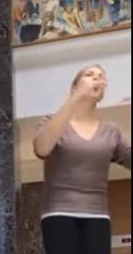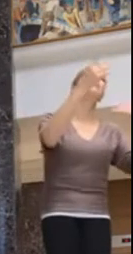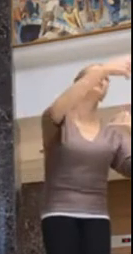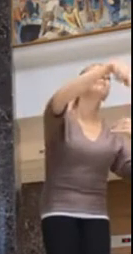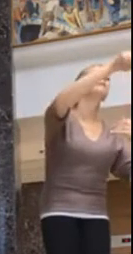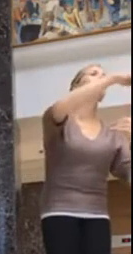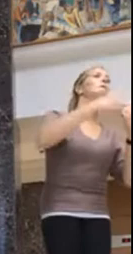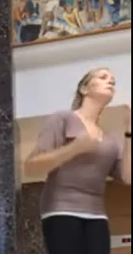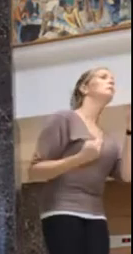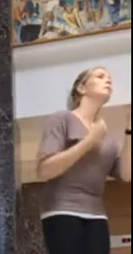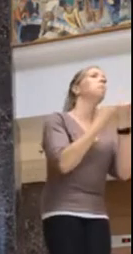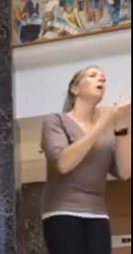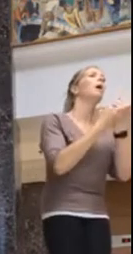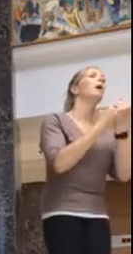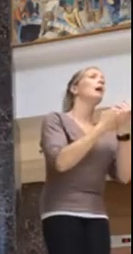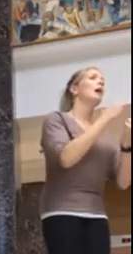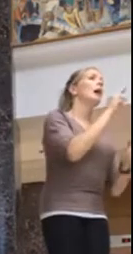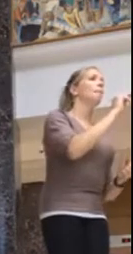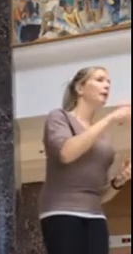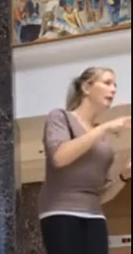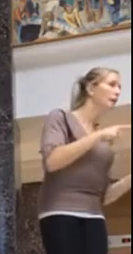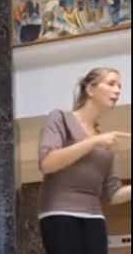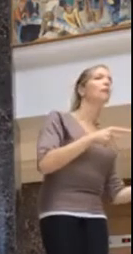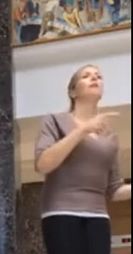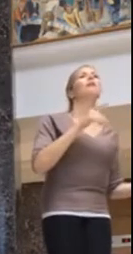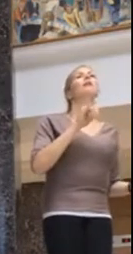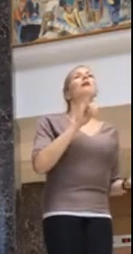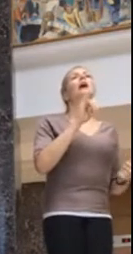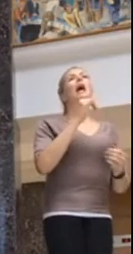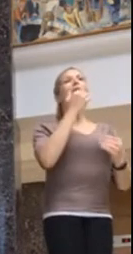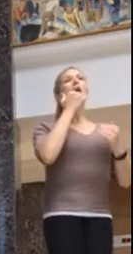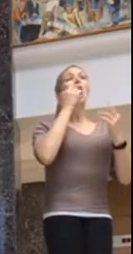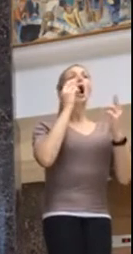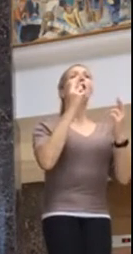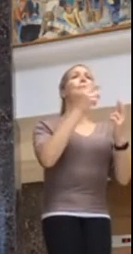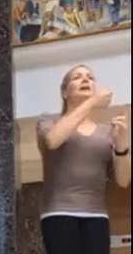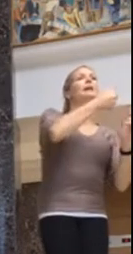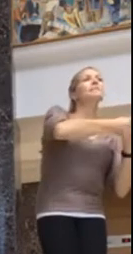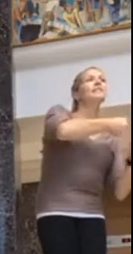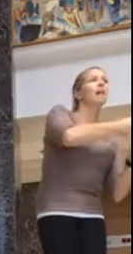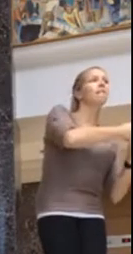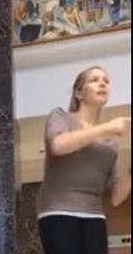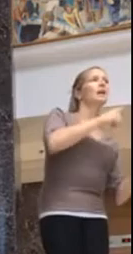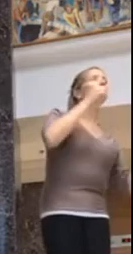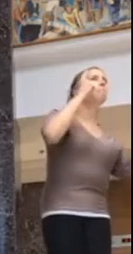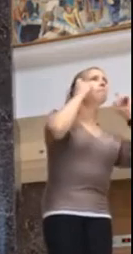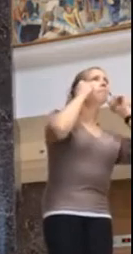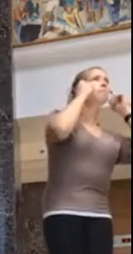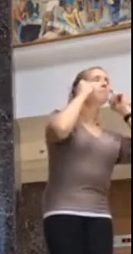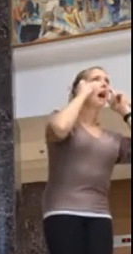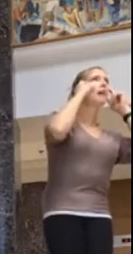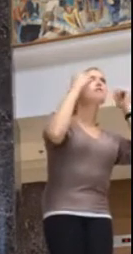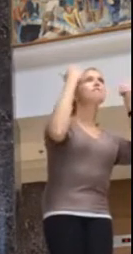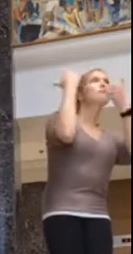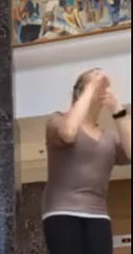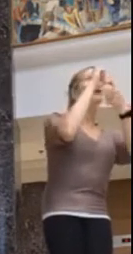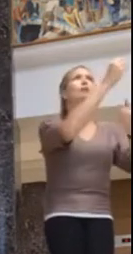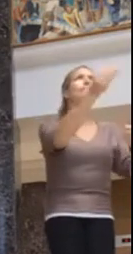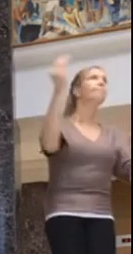Member of Parliament can take a mental snapshot of the faces of this issue, back to Ottawa. This is